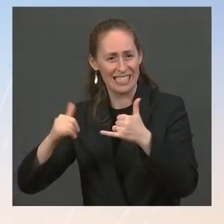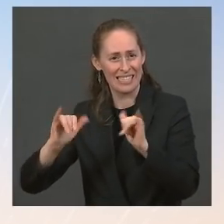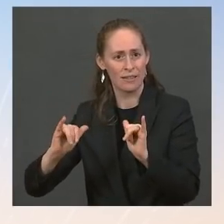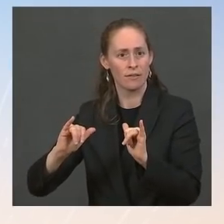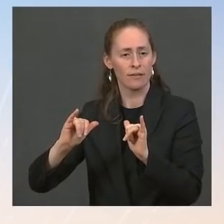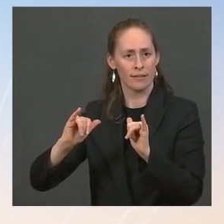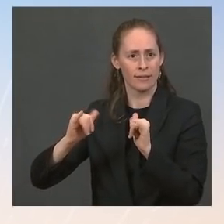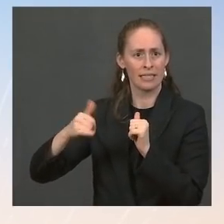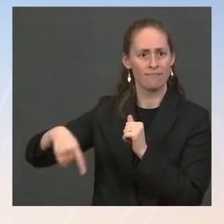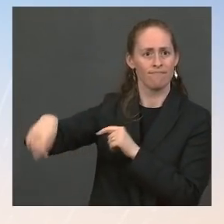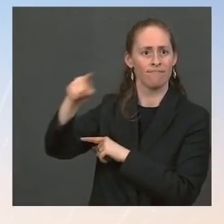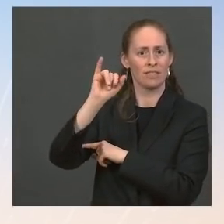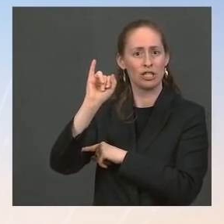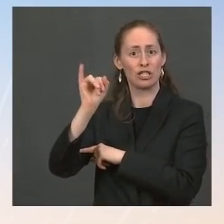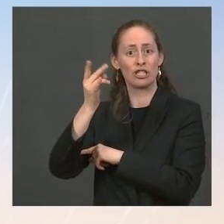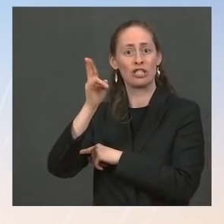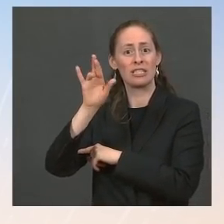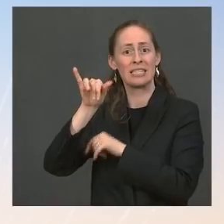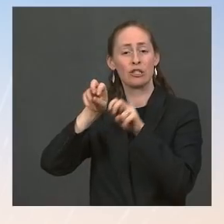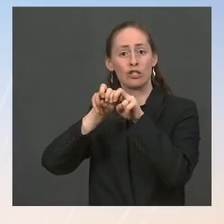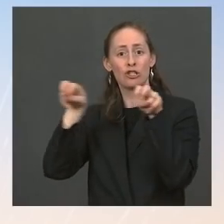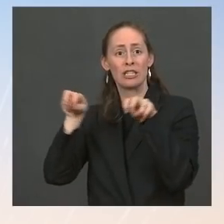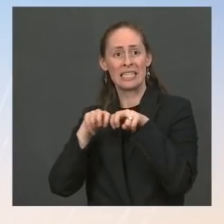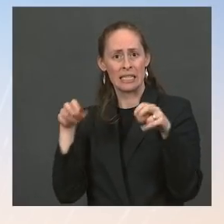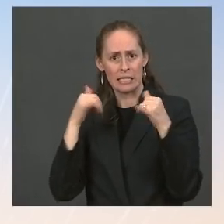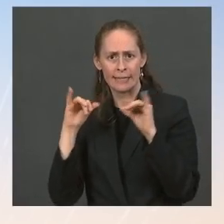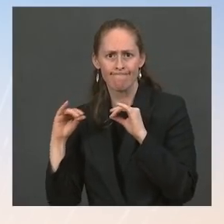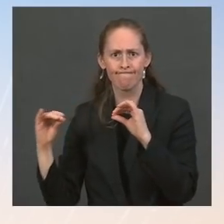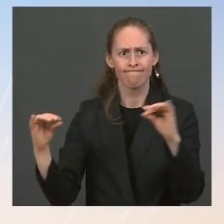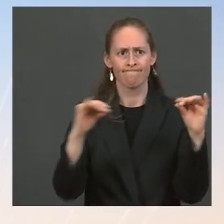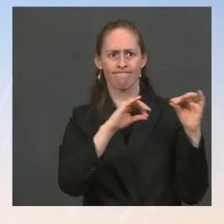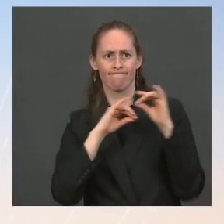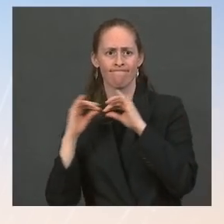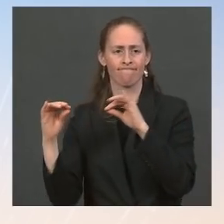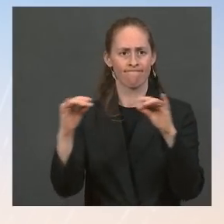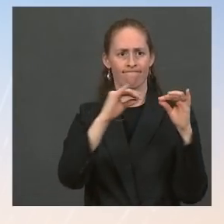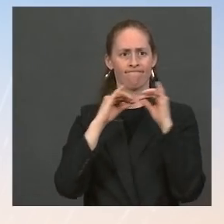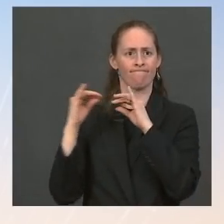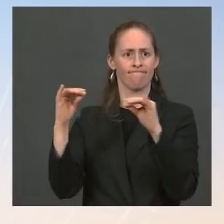And that's just a responsibility we have from here -- or I have as the spokesperson -- right? for the White House.